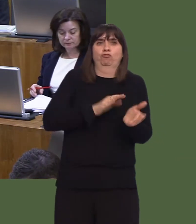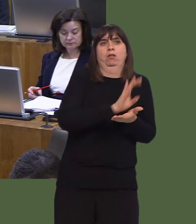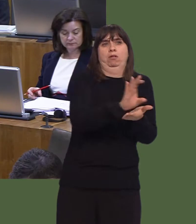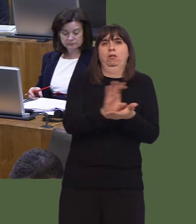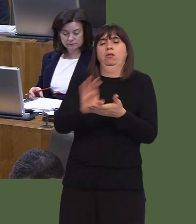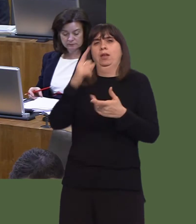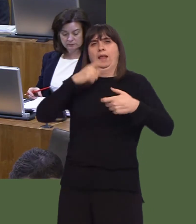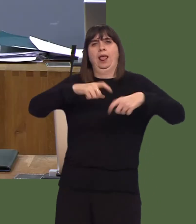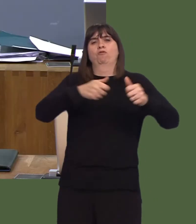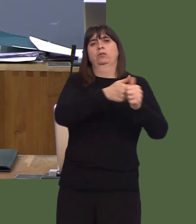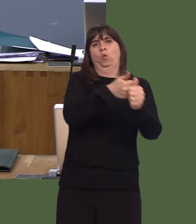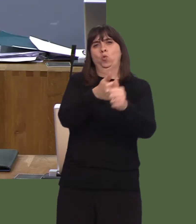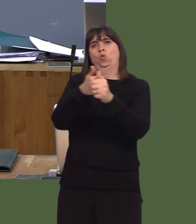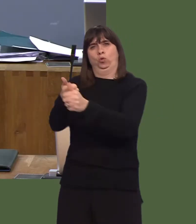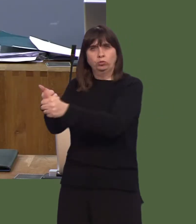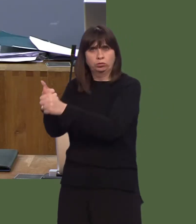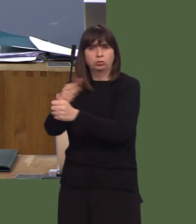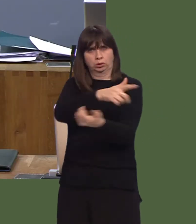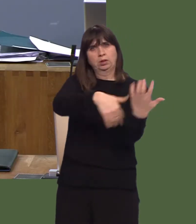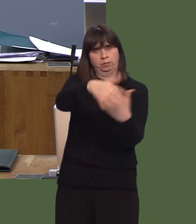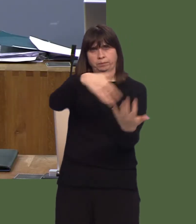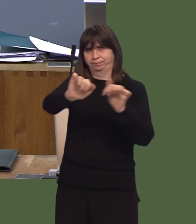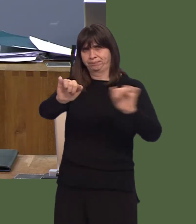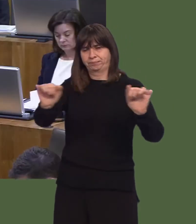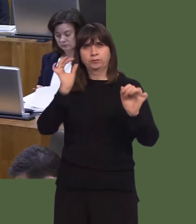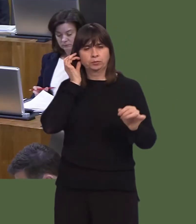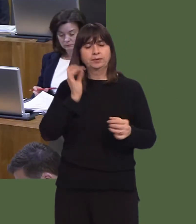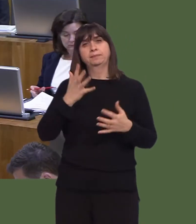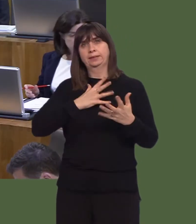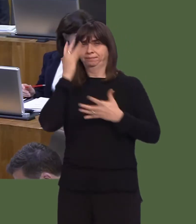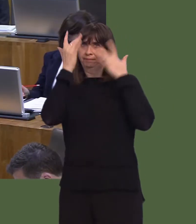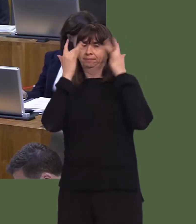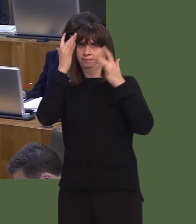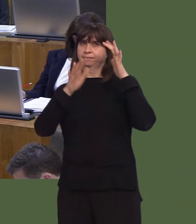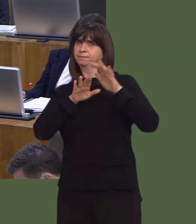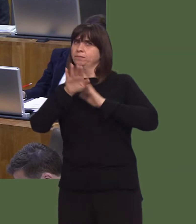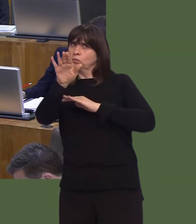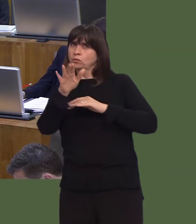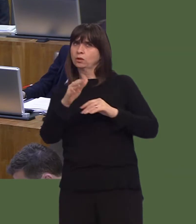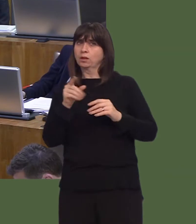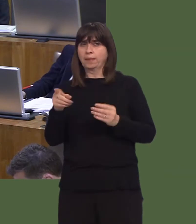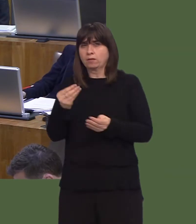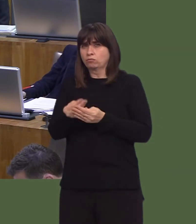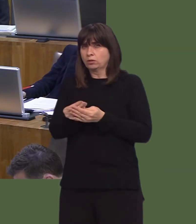provide the services that they need to. We do, however, need to look in the future as to whether the grant is targeted enough.